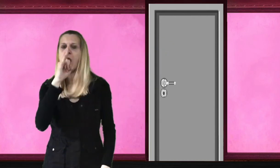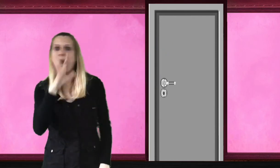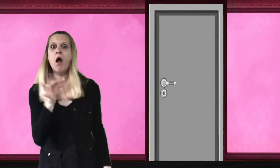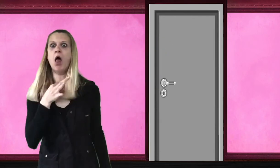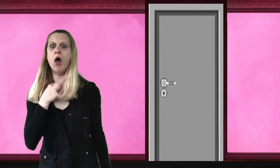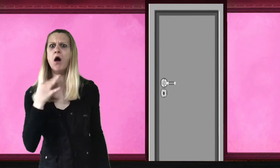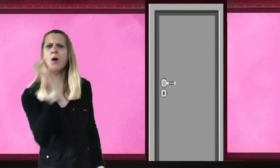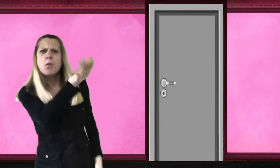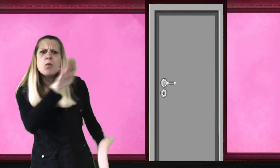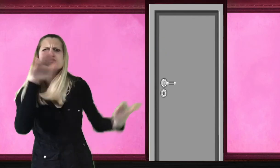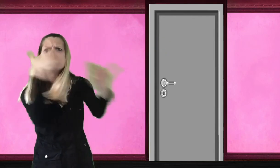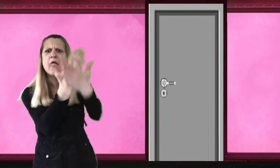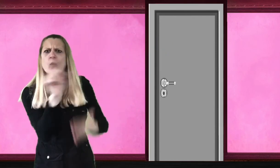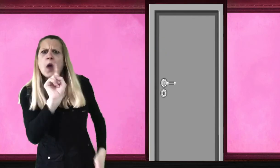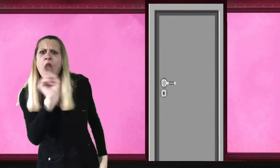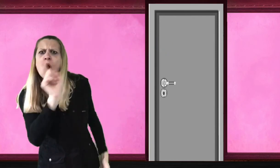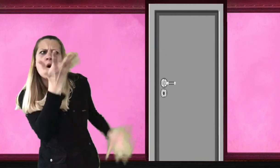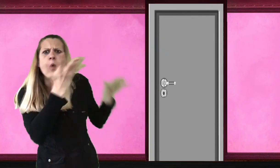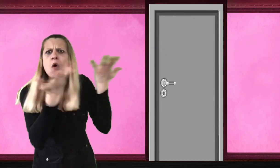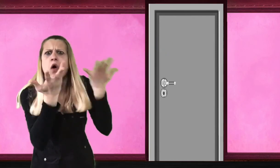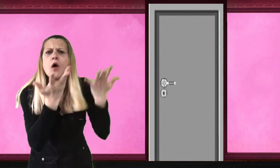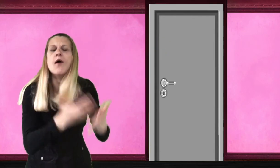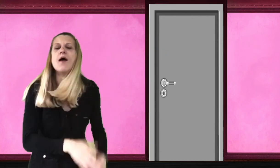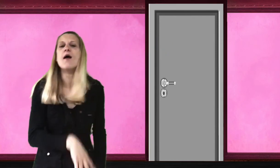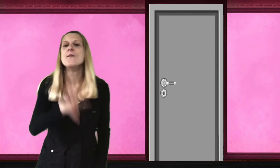"Get where?" asked Veruca Salt.